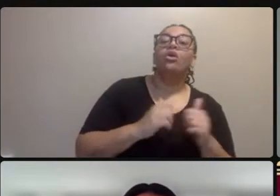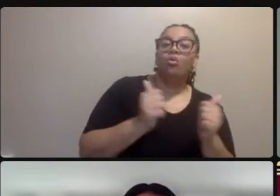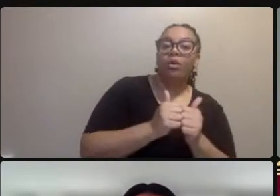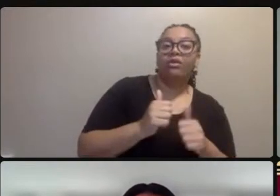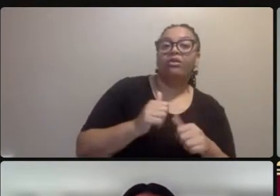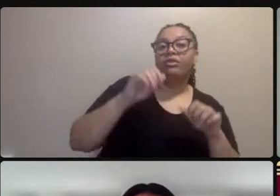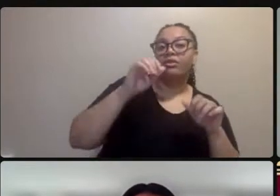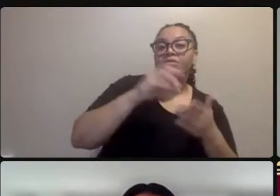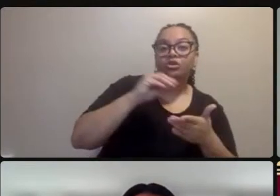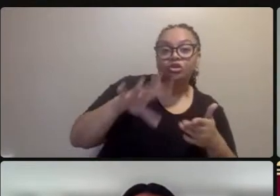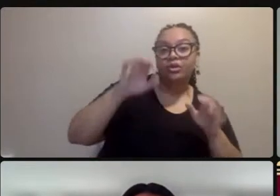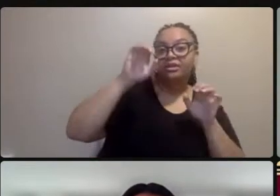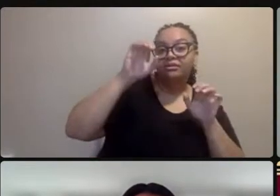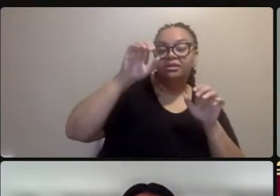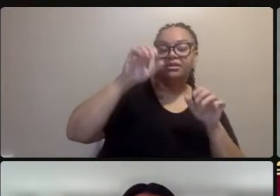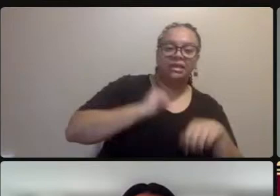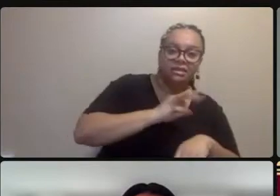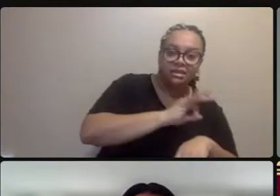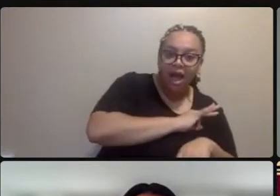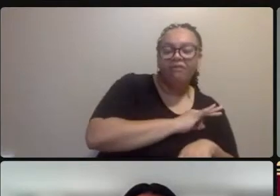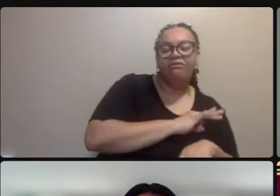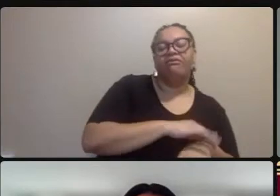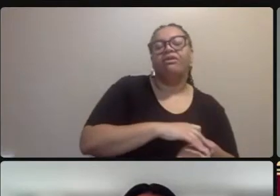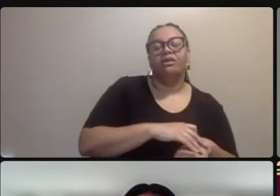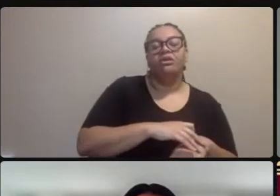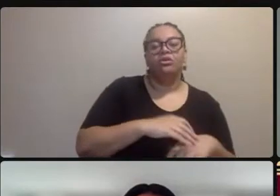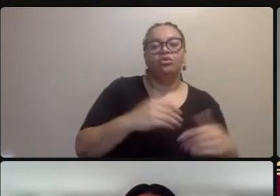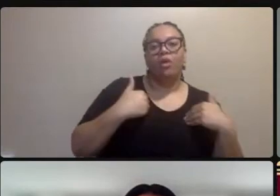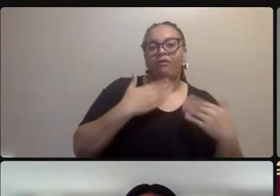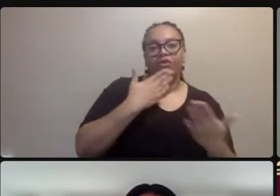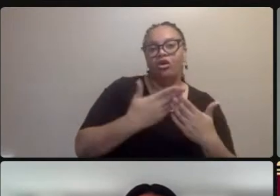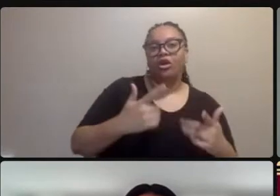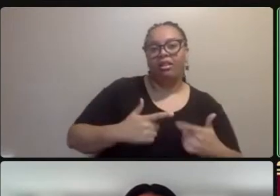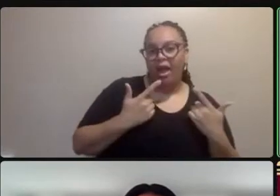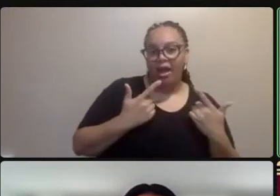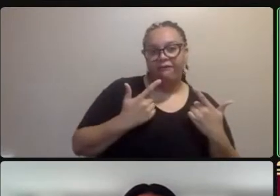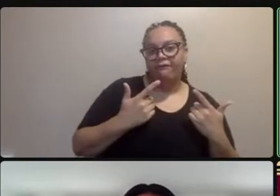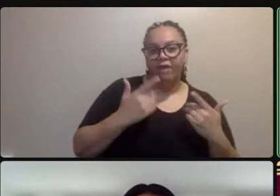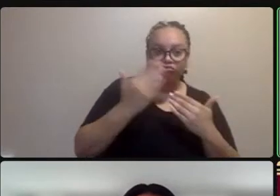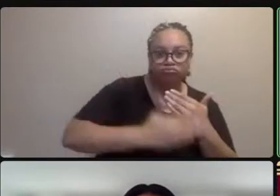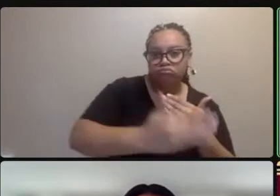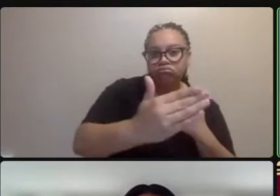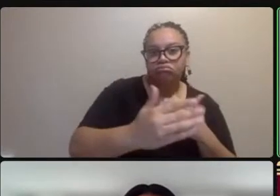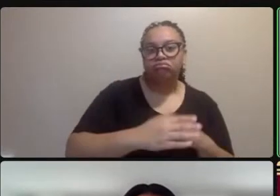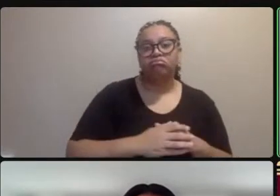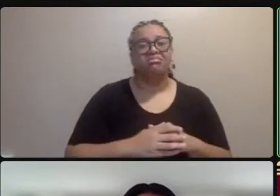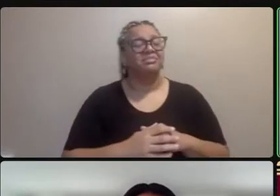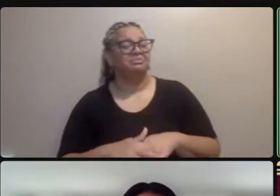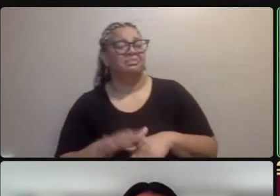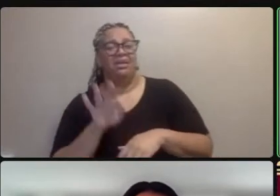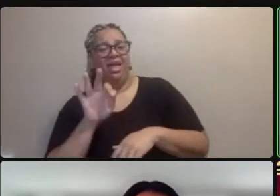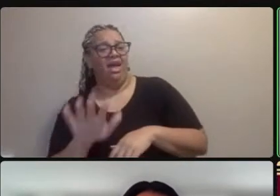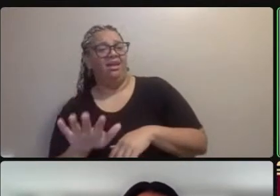COMMUNITIES CAN COMEETHER AS WELL AS WORK WITH OUR